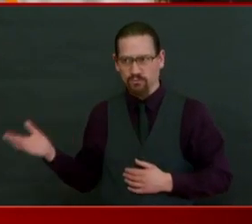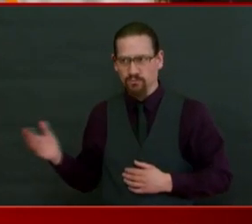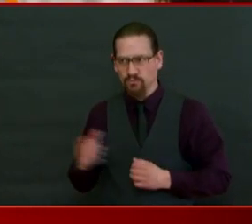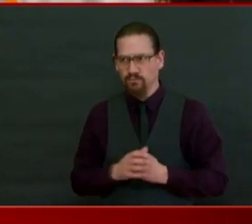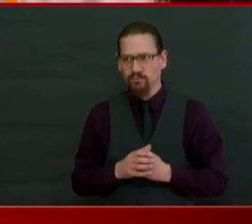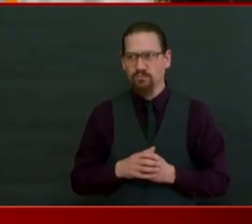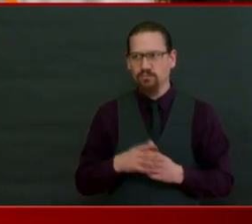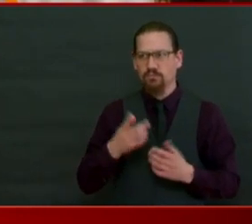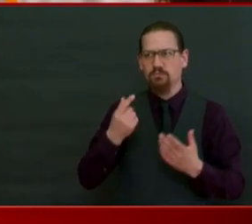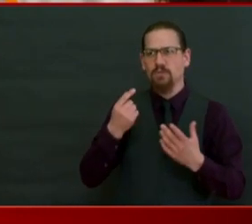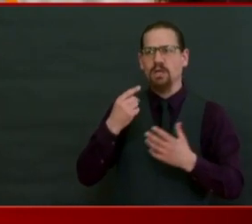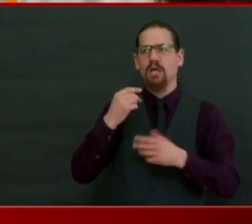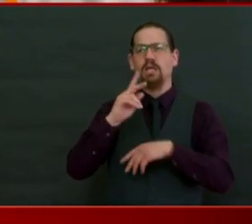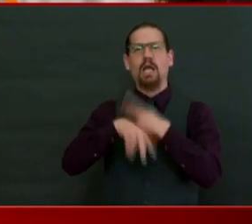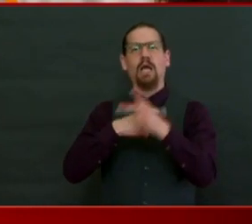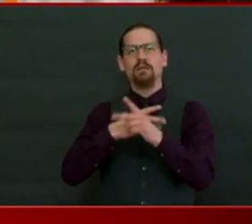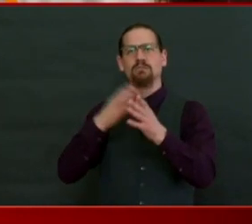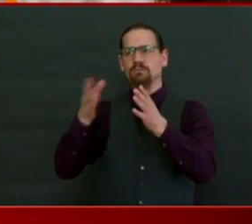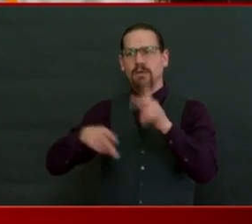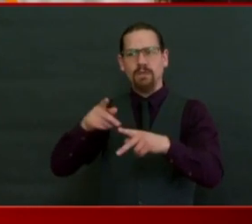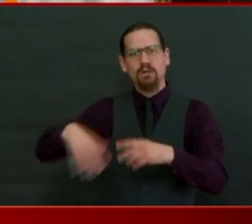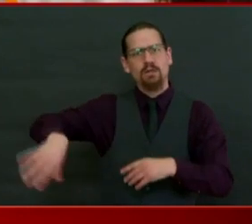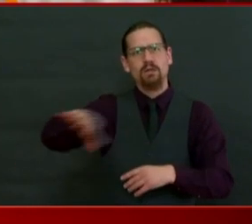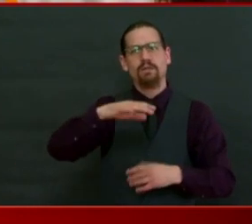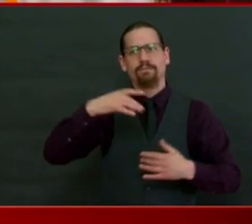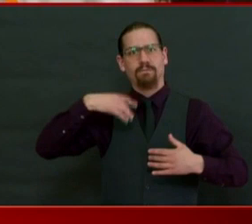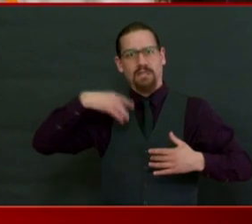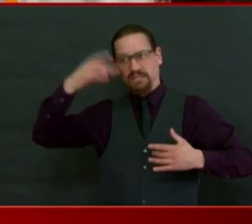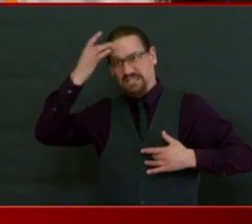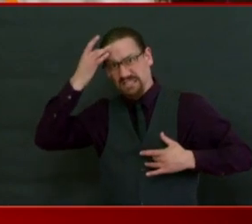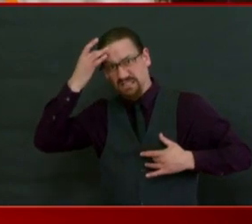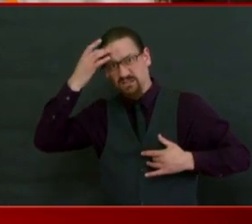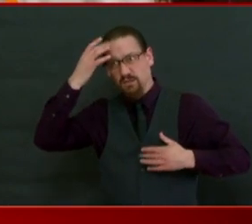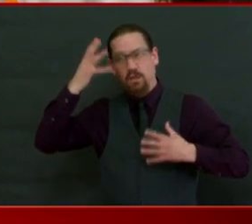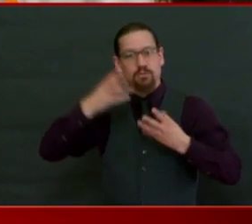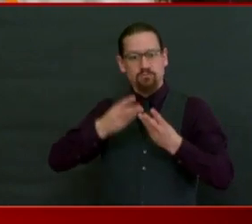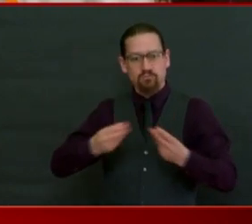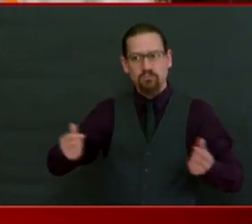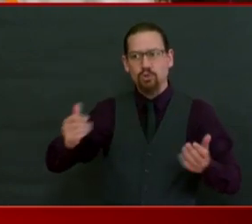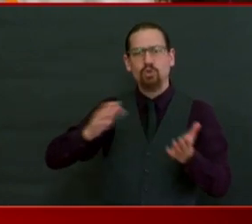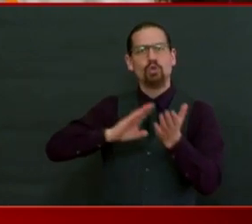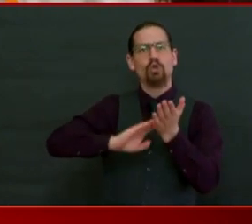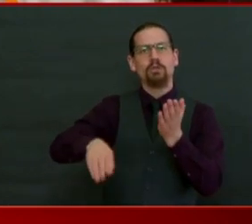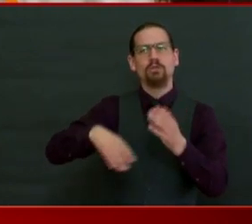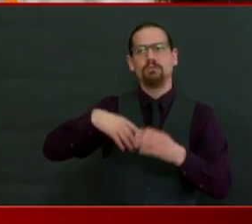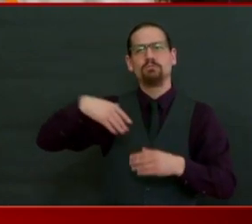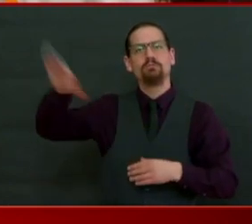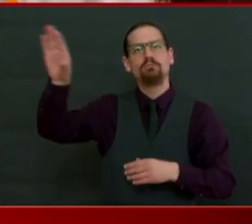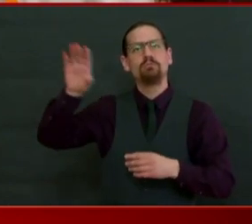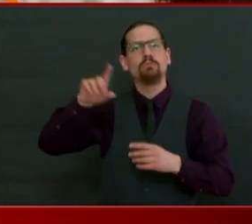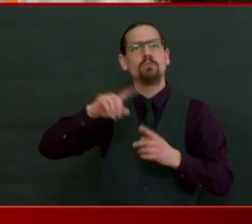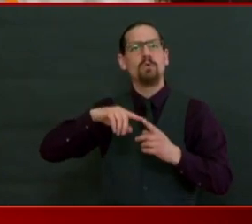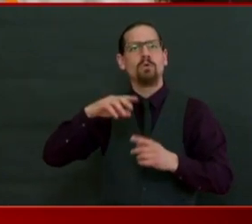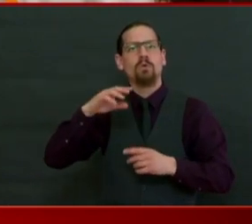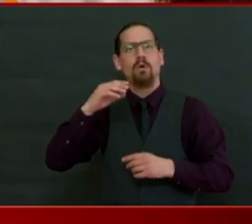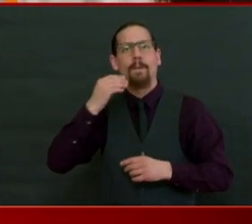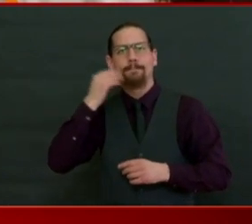GLOBE. WHAT KIND OF ILLNESSES ARE SURVIVORS SUFFERING FROM AFTER THEY ARE DISCHARGED? IS IT KIDNEY FAILURE OTHER